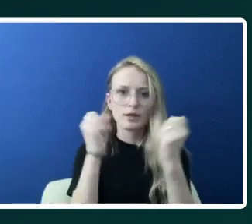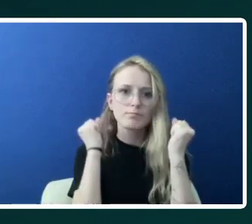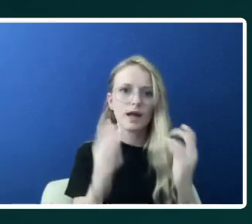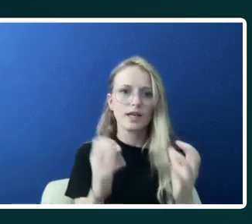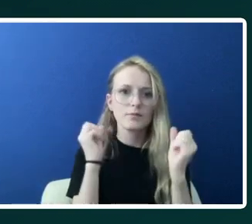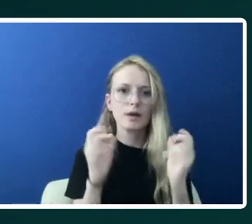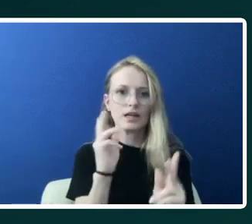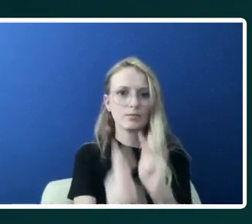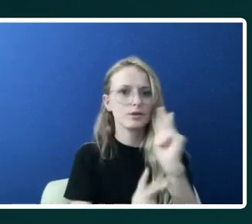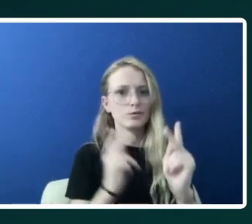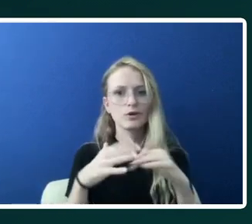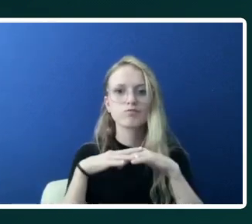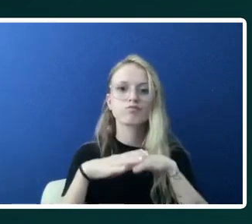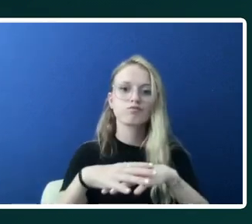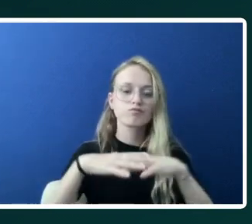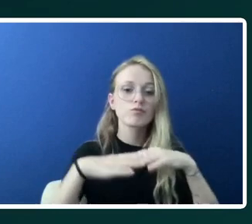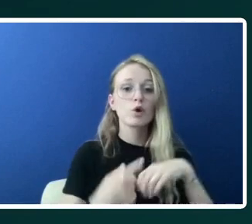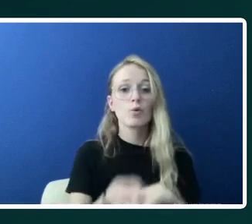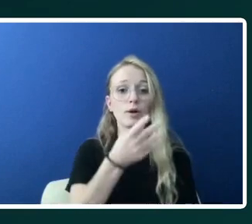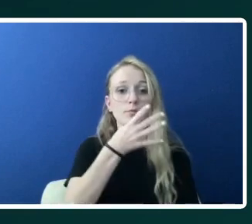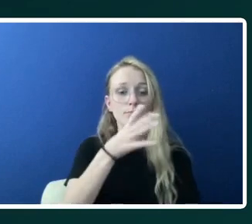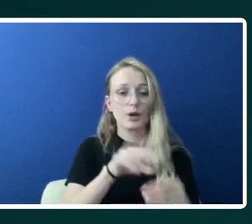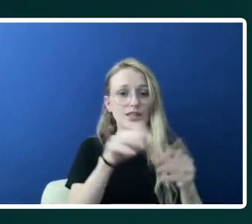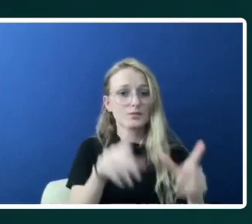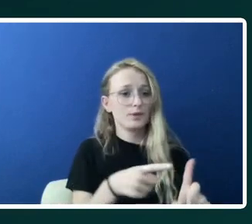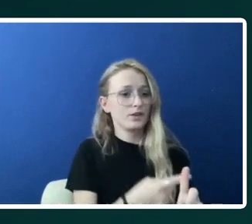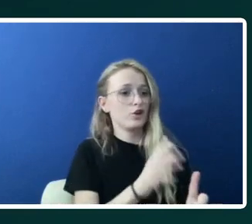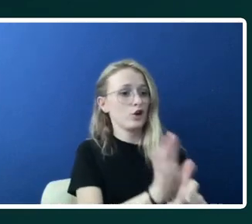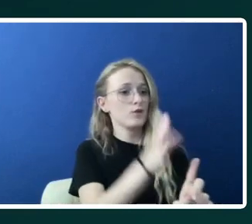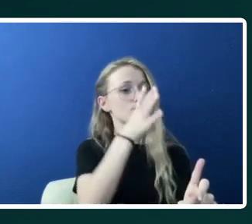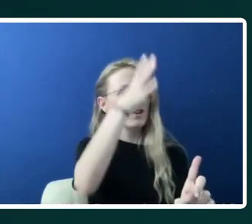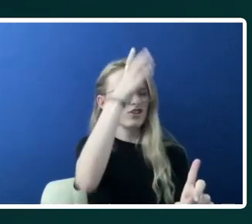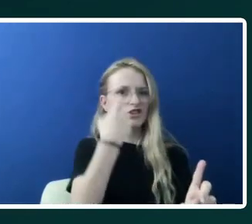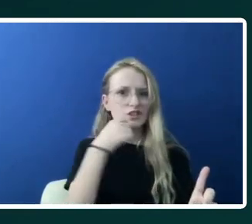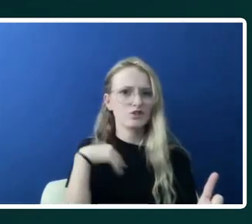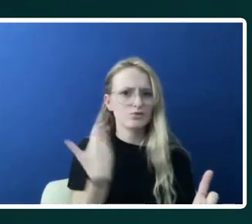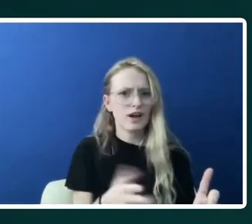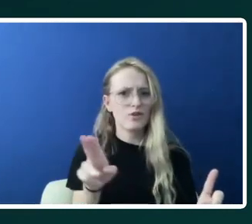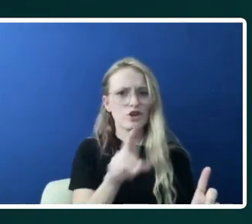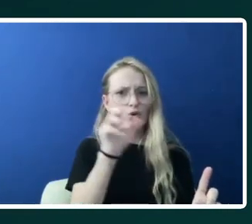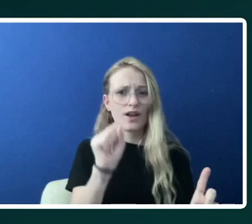One participant's parents had just arrived in the United States for the first reunion as a